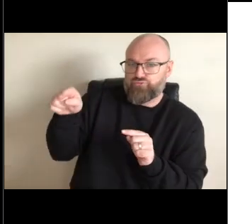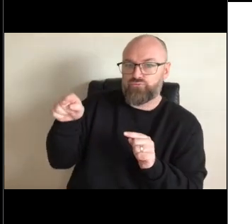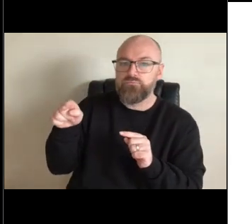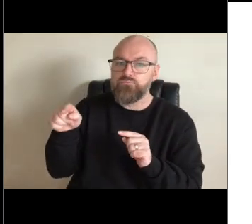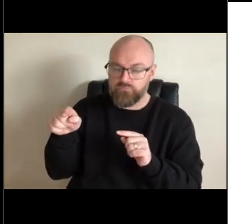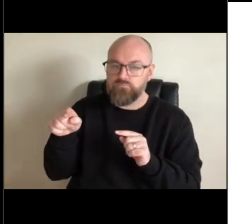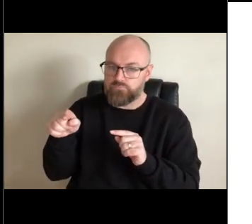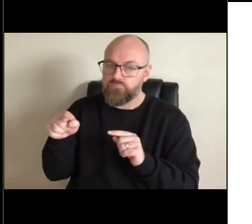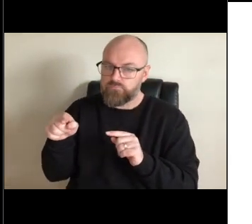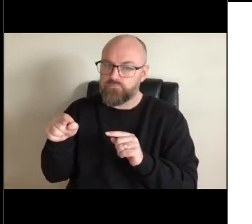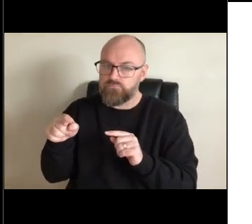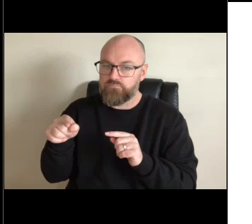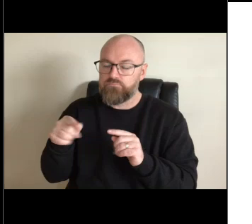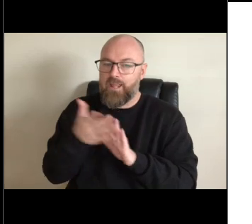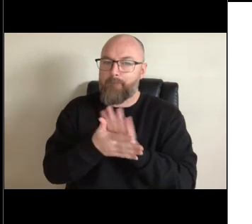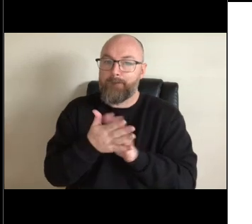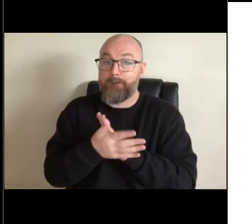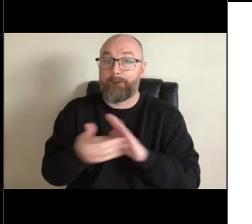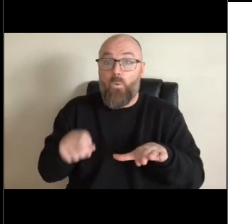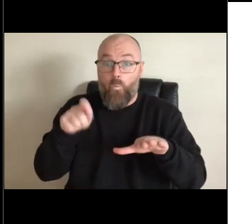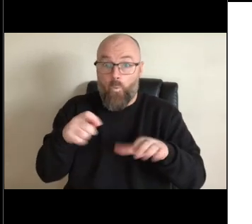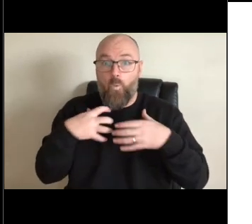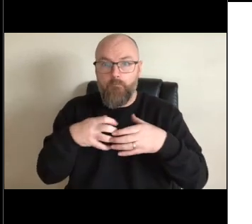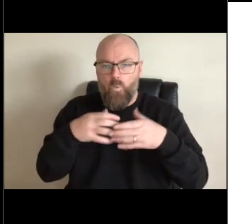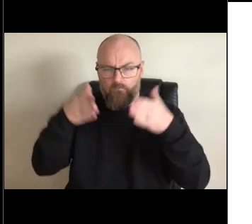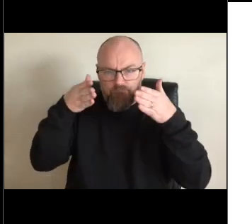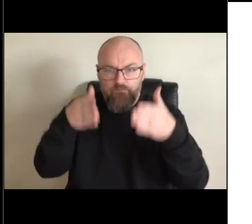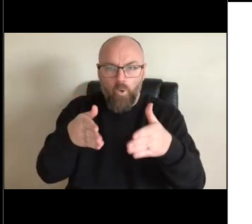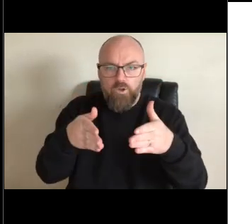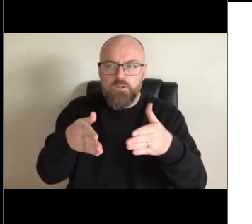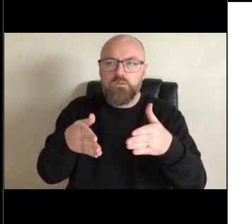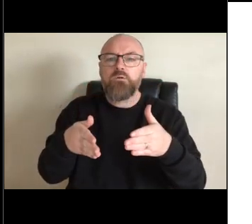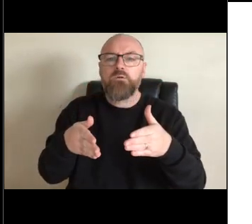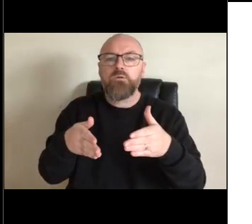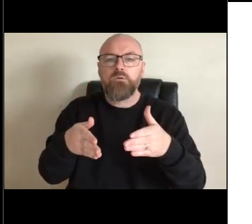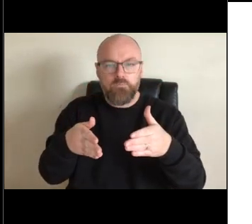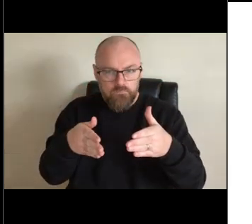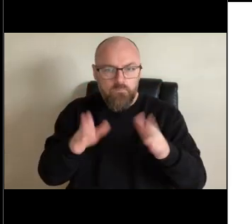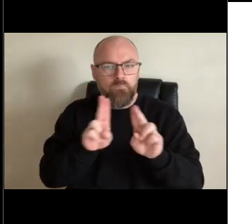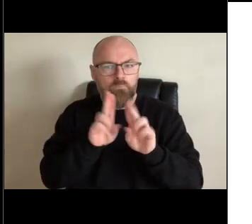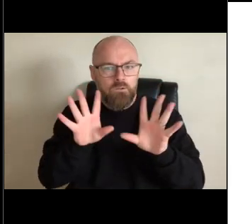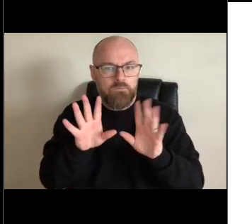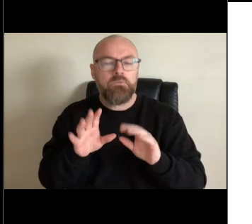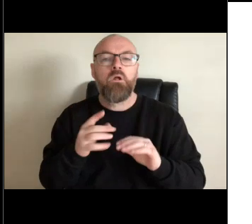Court more focus in those sorts of proceedings and some new ways to enforce the process properly